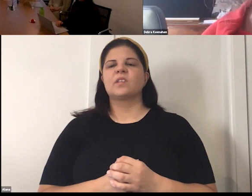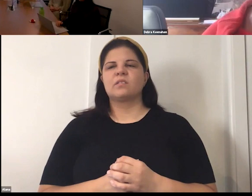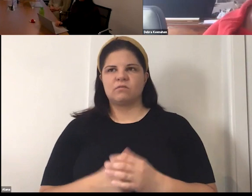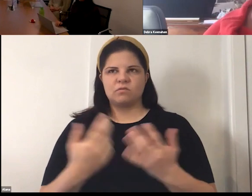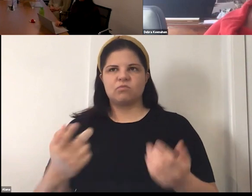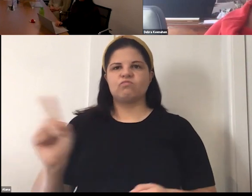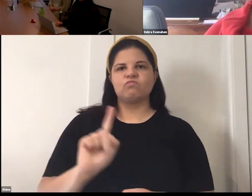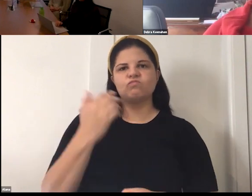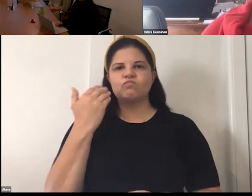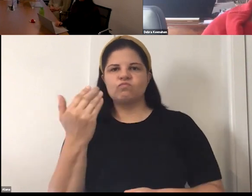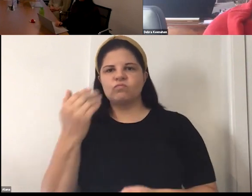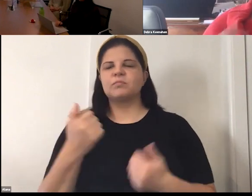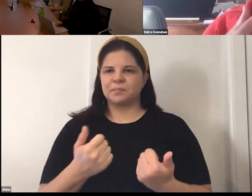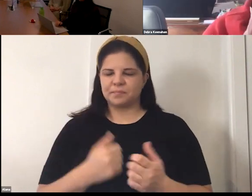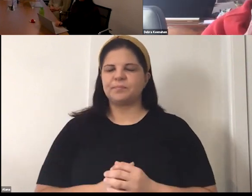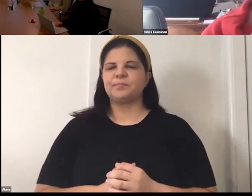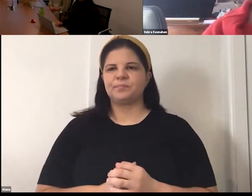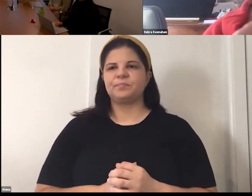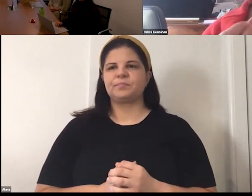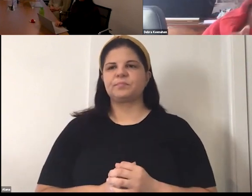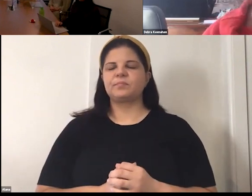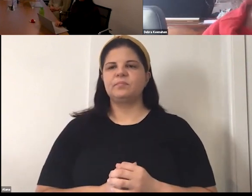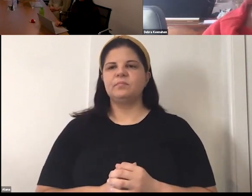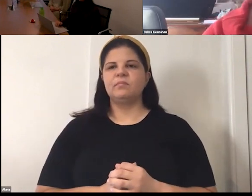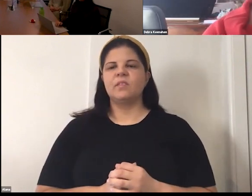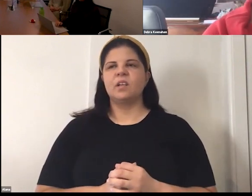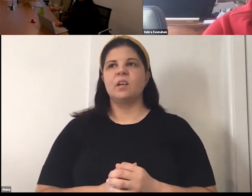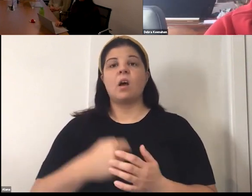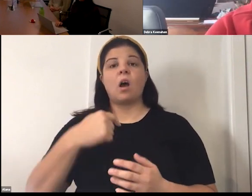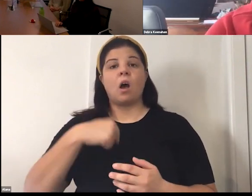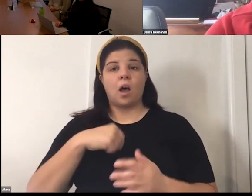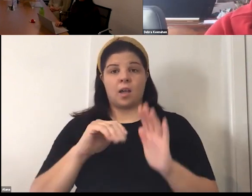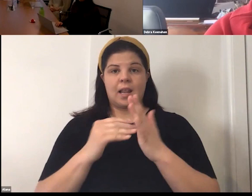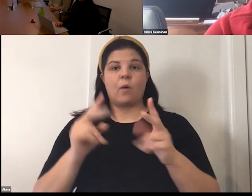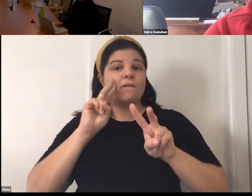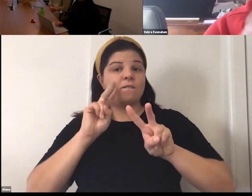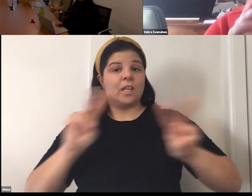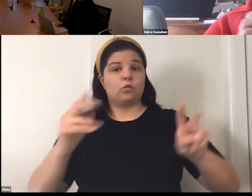everybody. I'm doing a visual presentation.